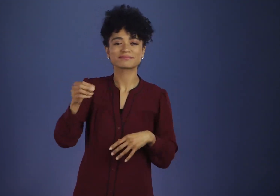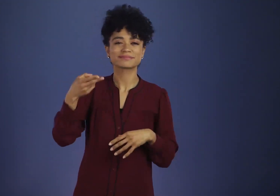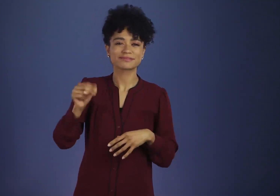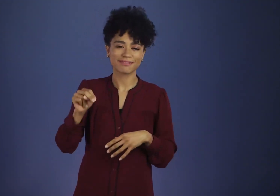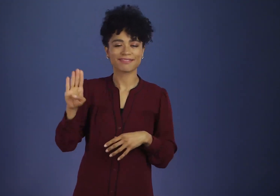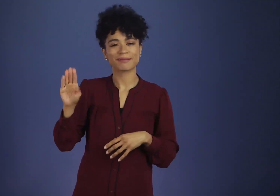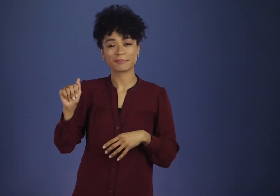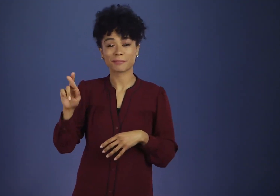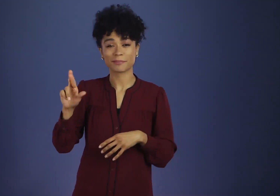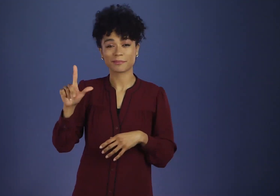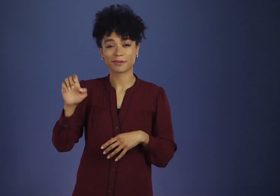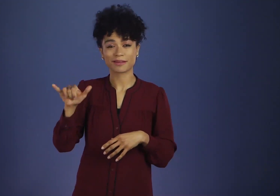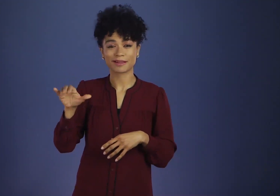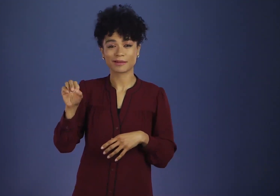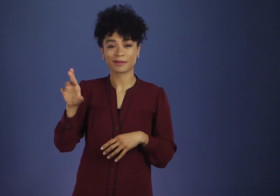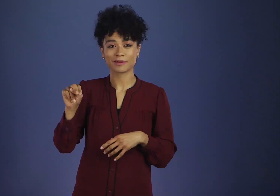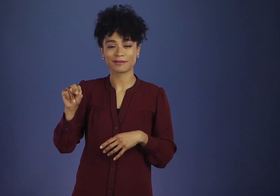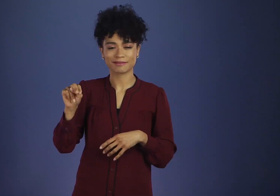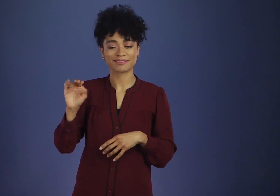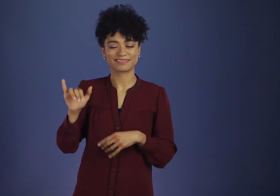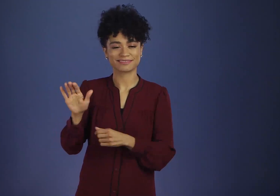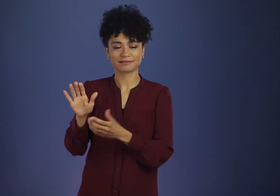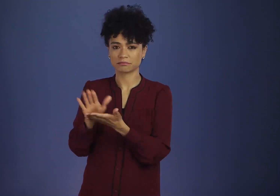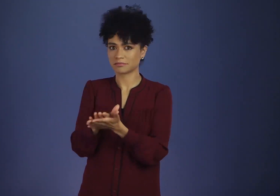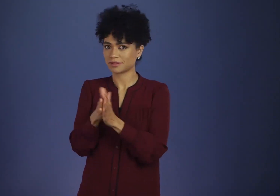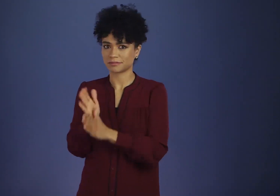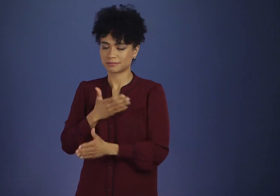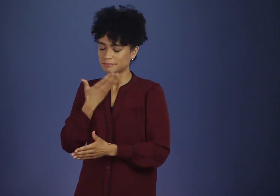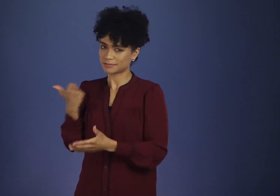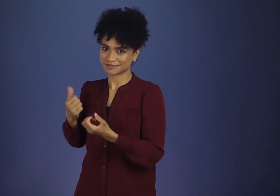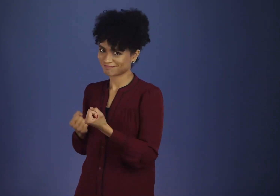John Barleycorn himself had become our best advocate.